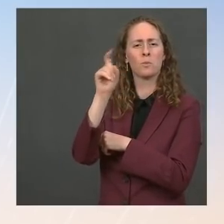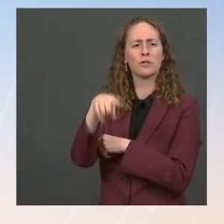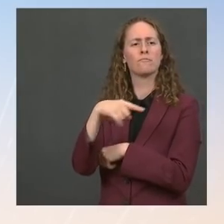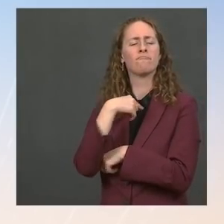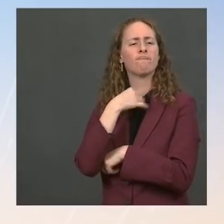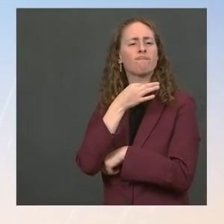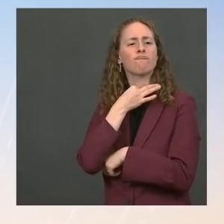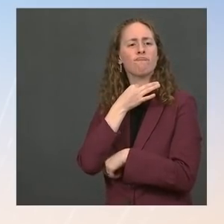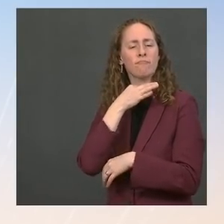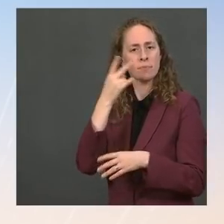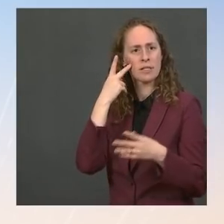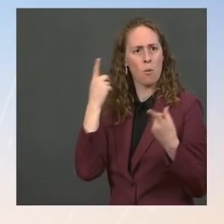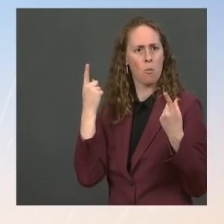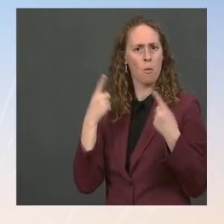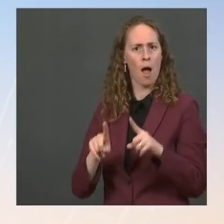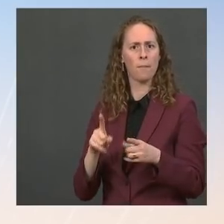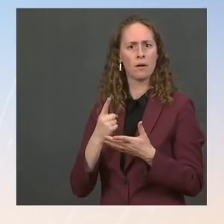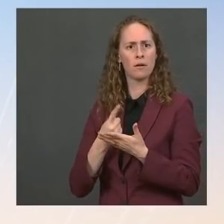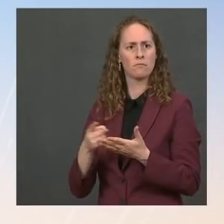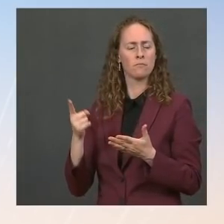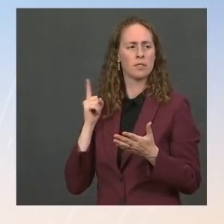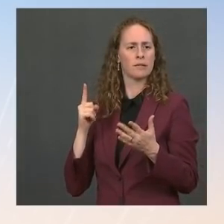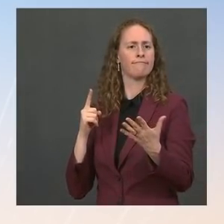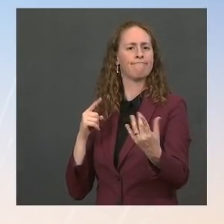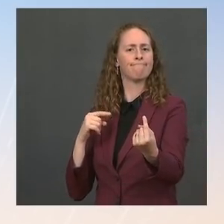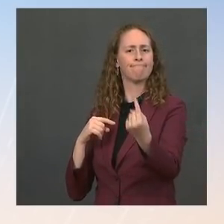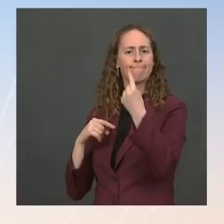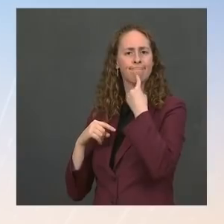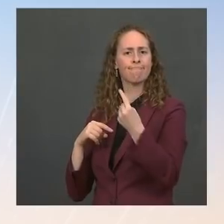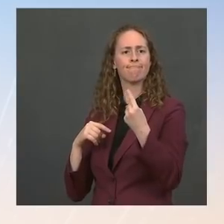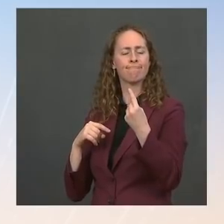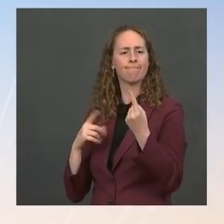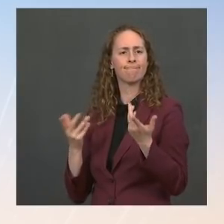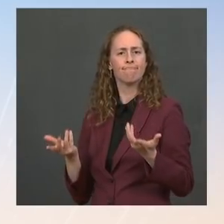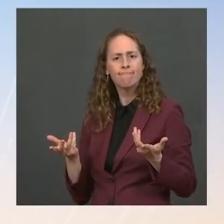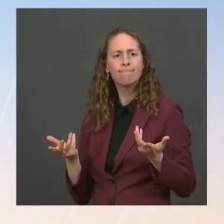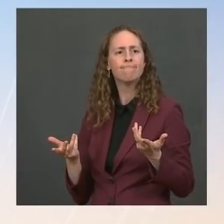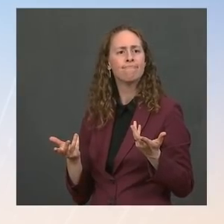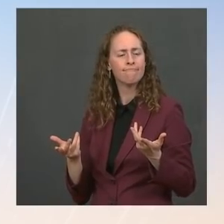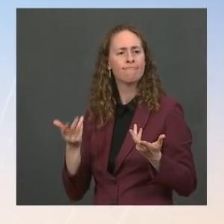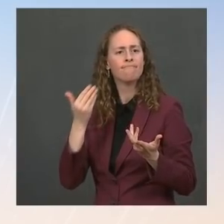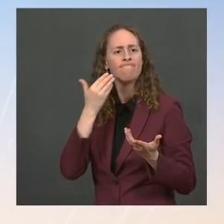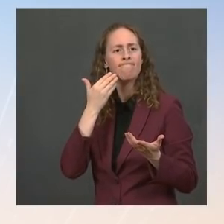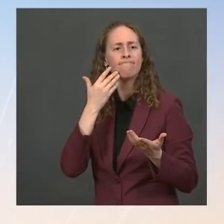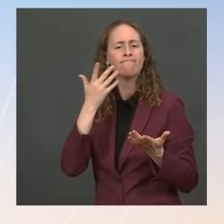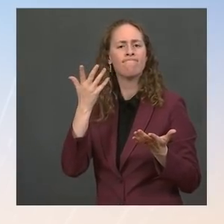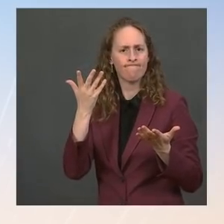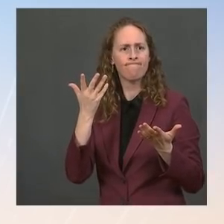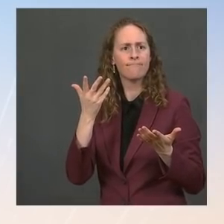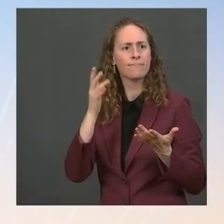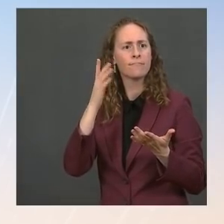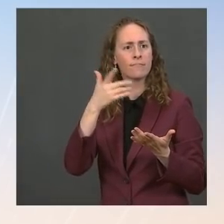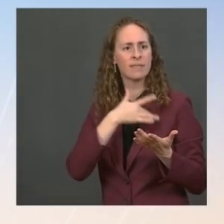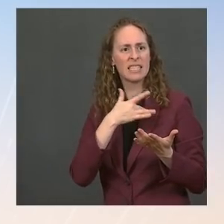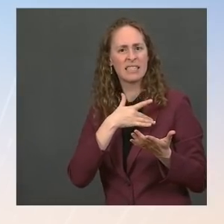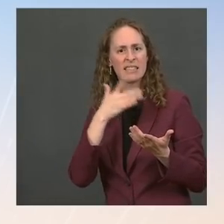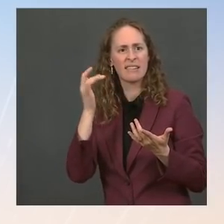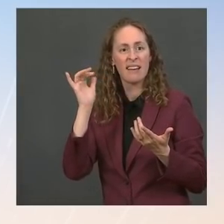They may be six-plus months out from their second shot and they want a booster shot today; they don't want to wait. Can you explain the process to those people --